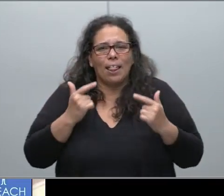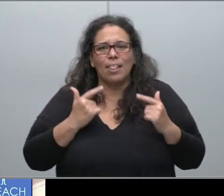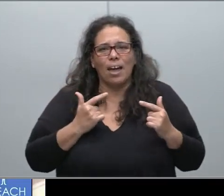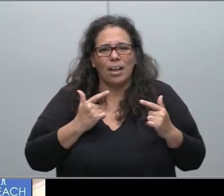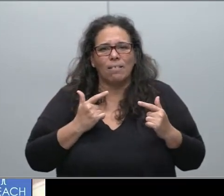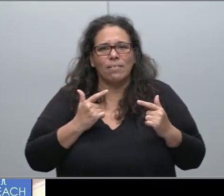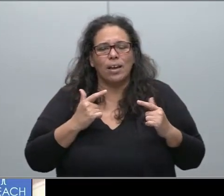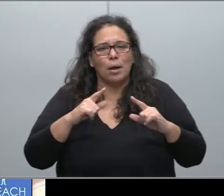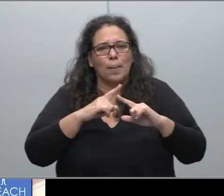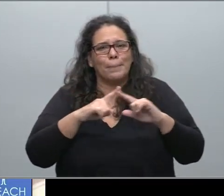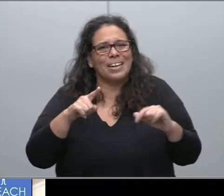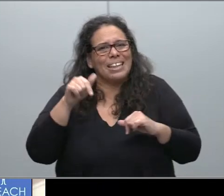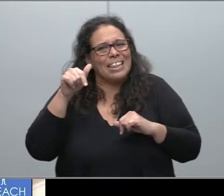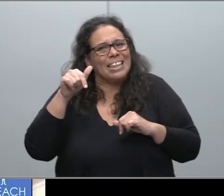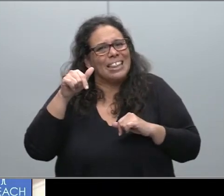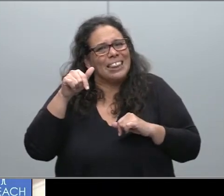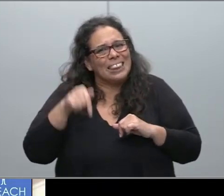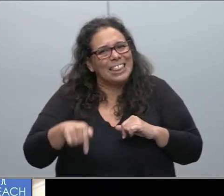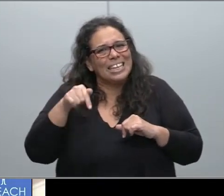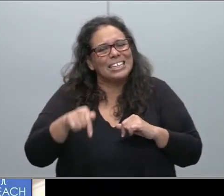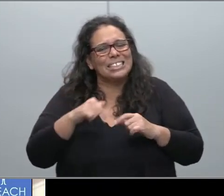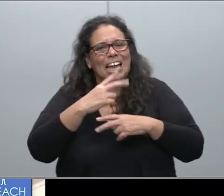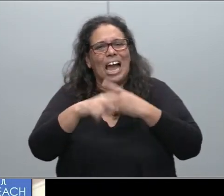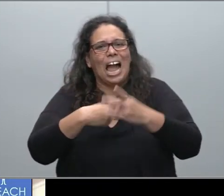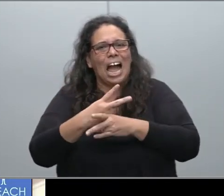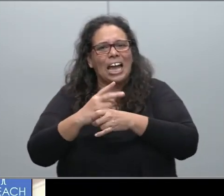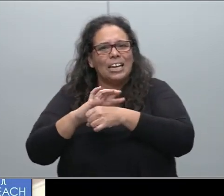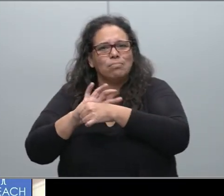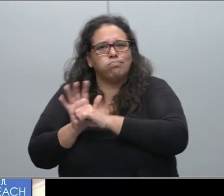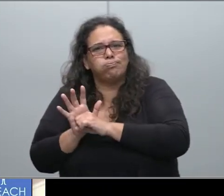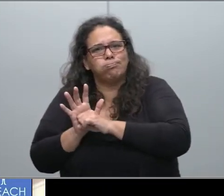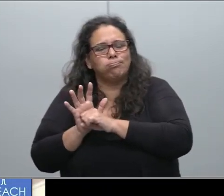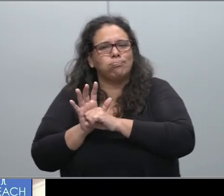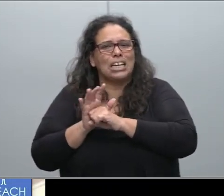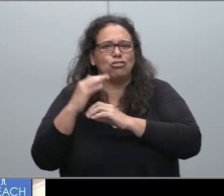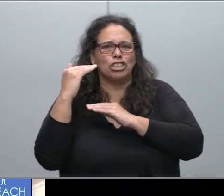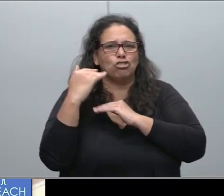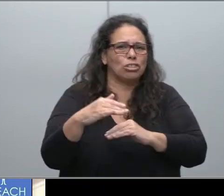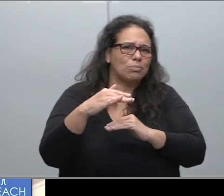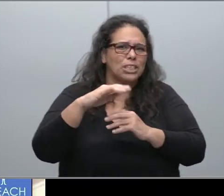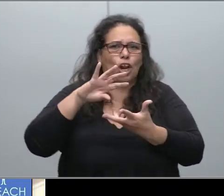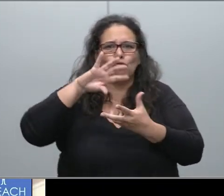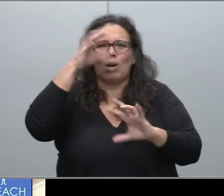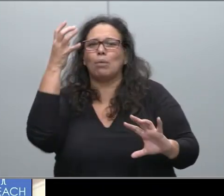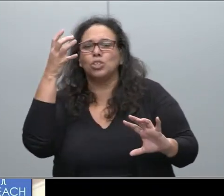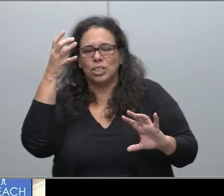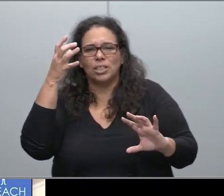Thank you. - Thank you. Thank you, Mr. Poo. - Thank you, Mr. Poo.